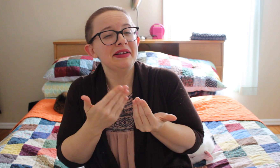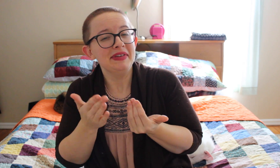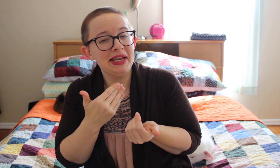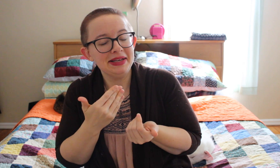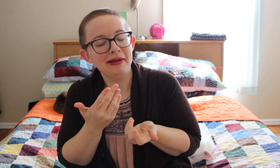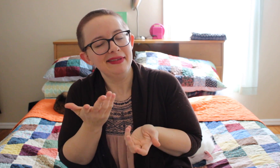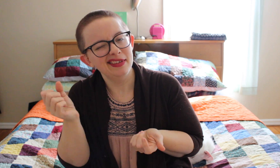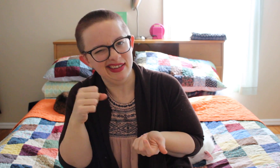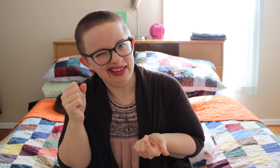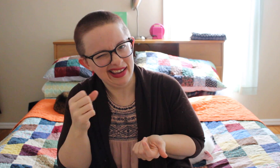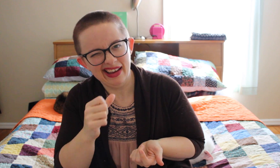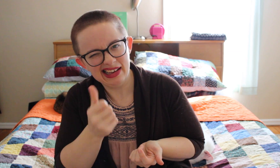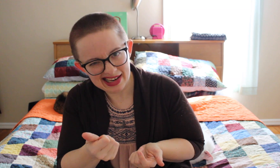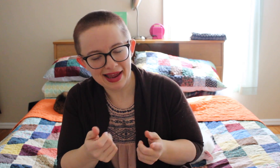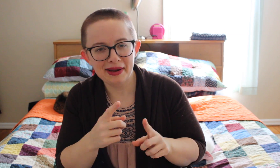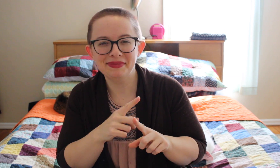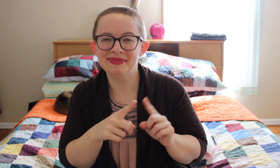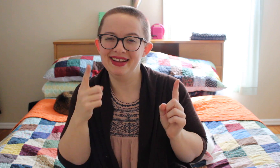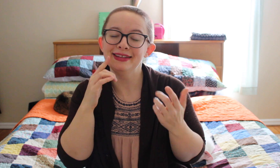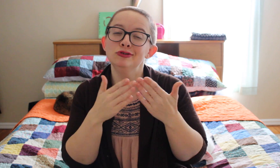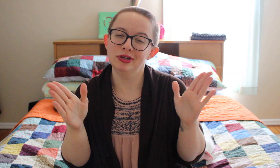I mean it's not always the most convenient for sure, it's not.